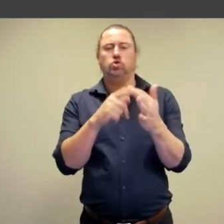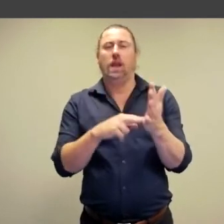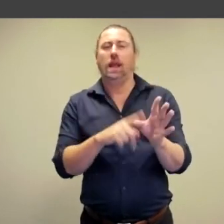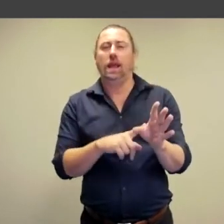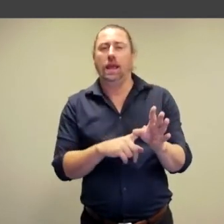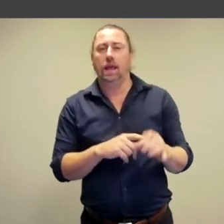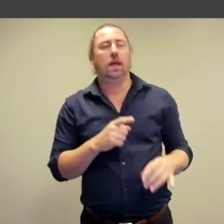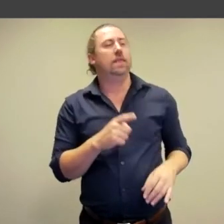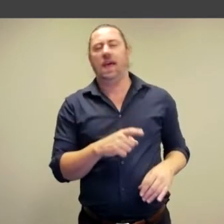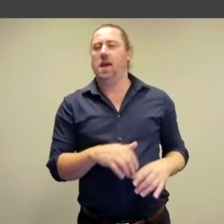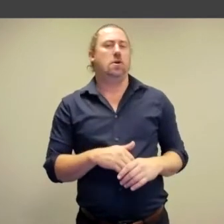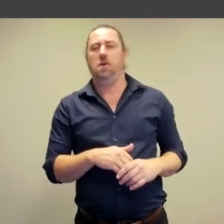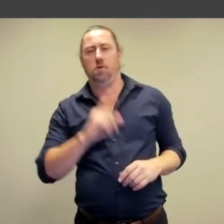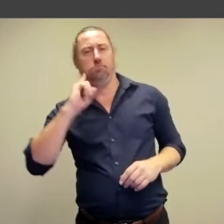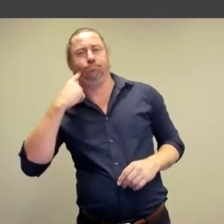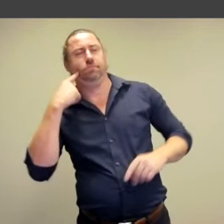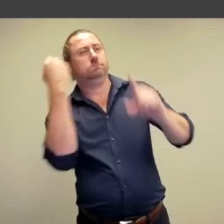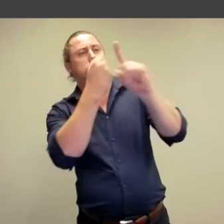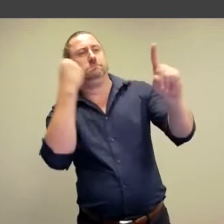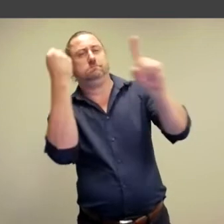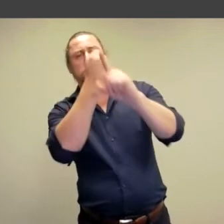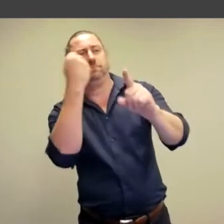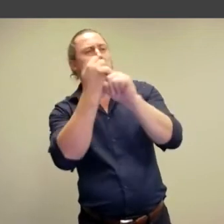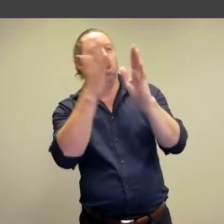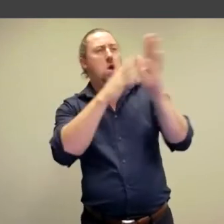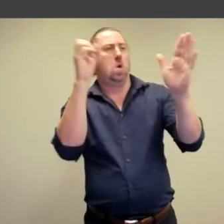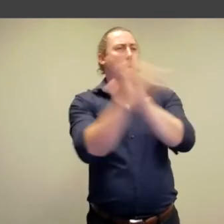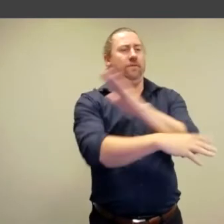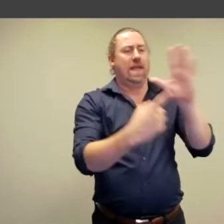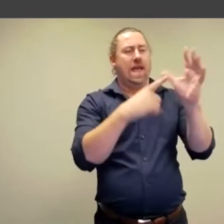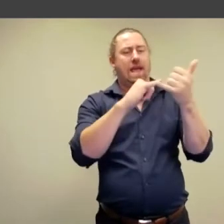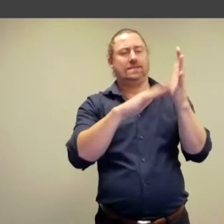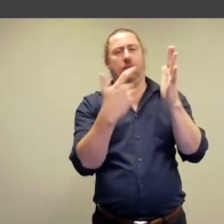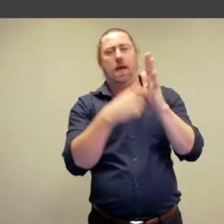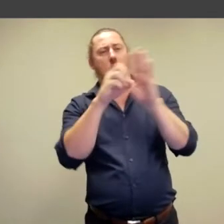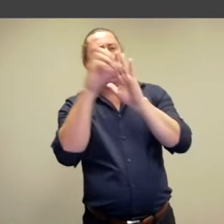explicit campaigns to